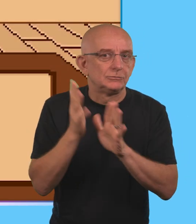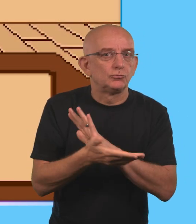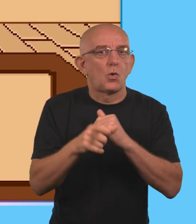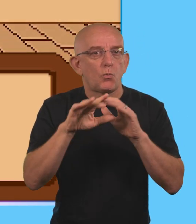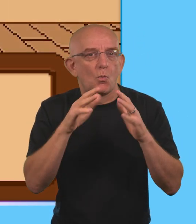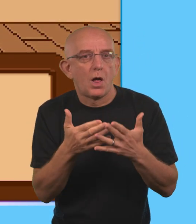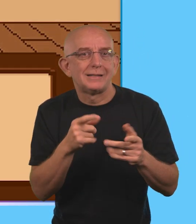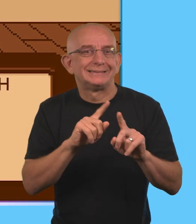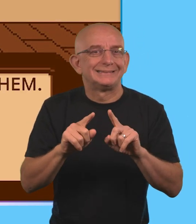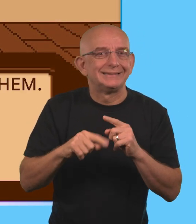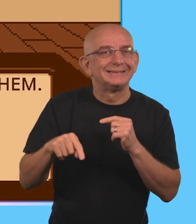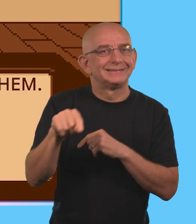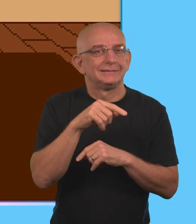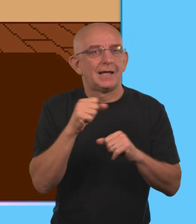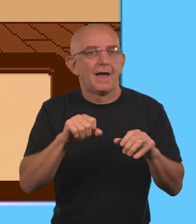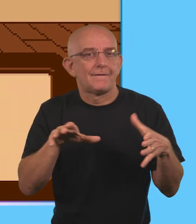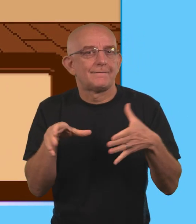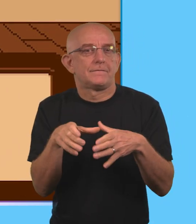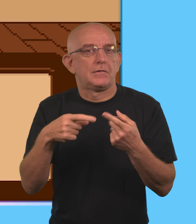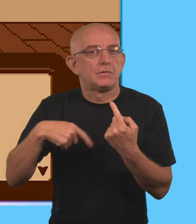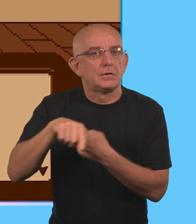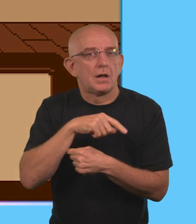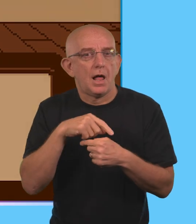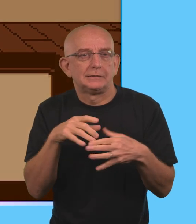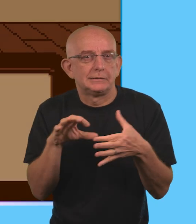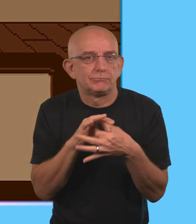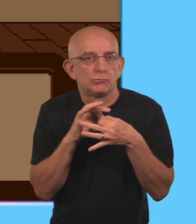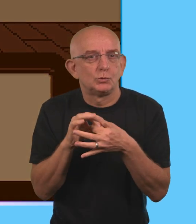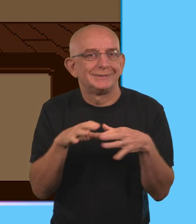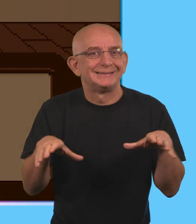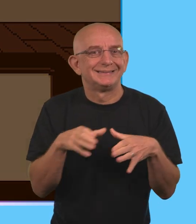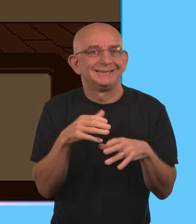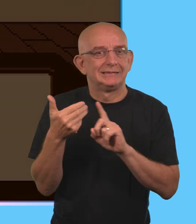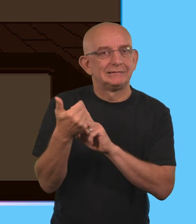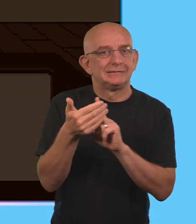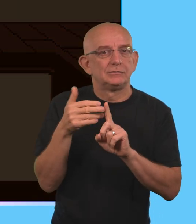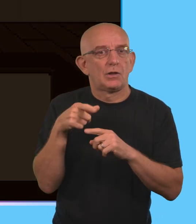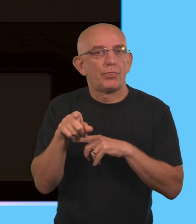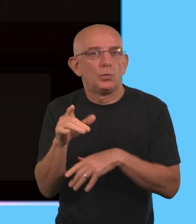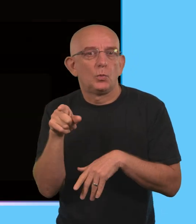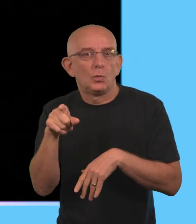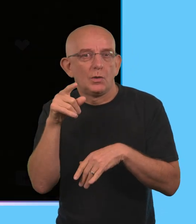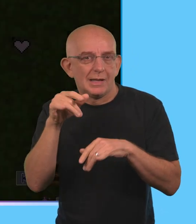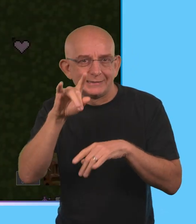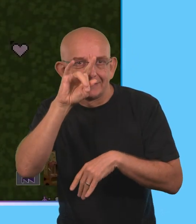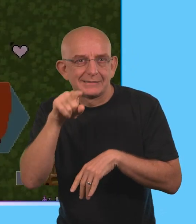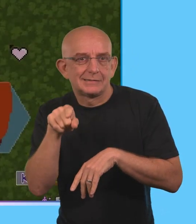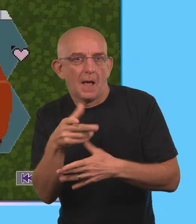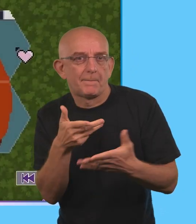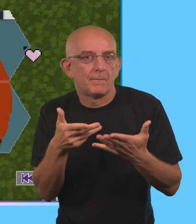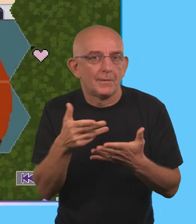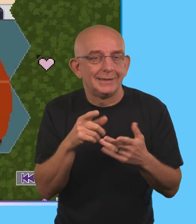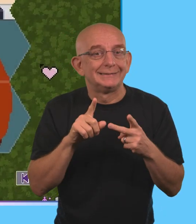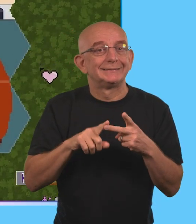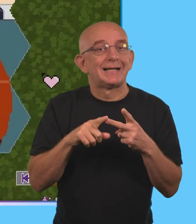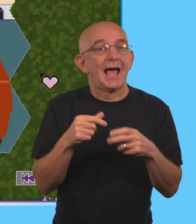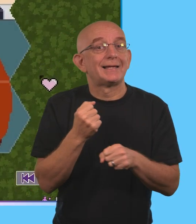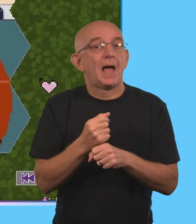joining a cult, starting a mutiny, getting seduced by a demon and more. Our second game is six-sided stories.